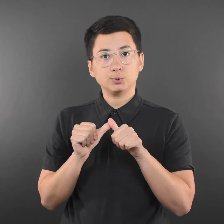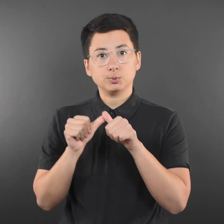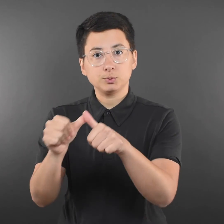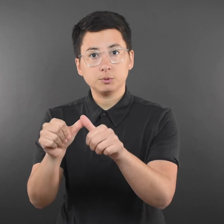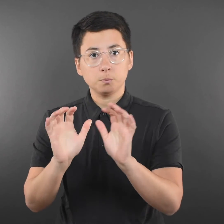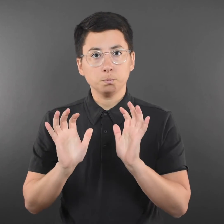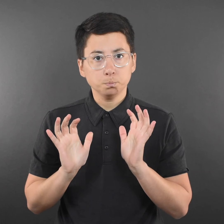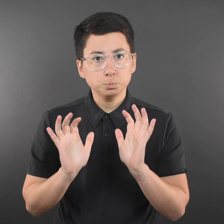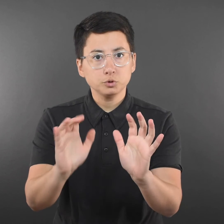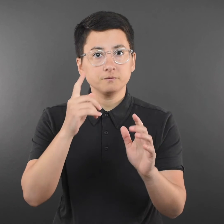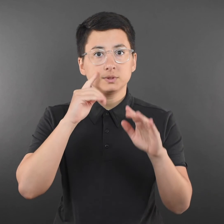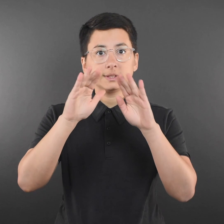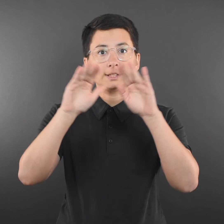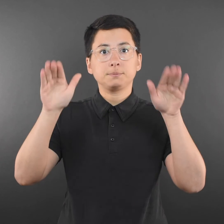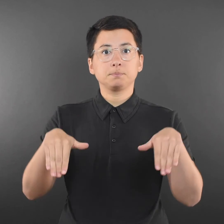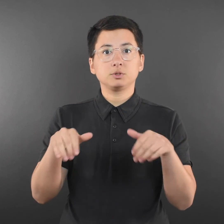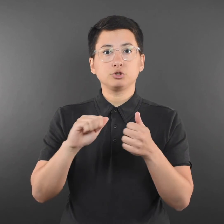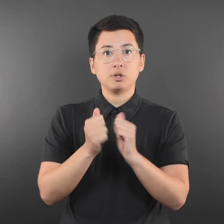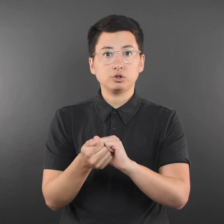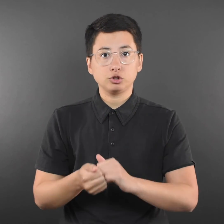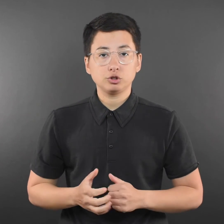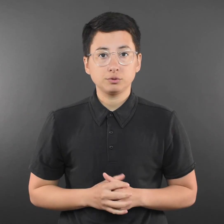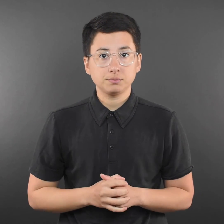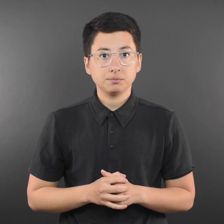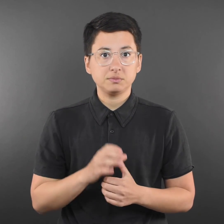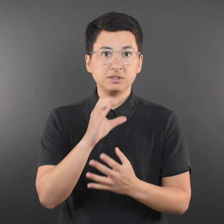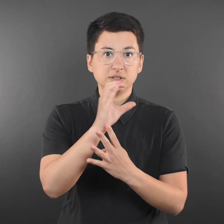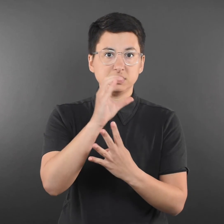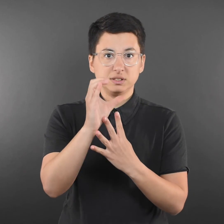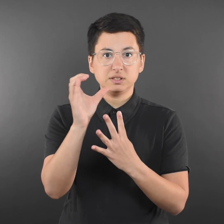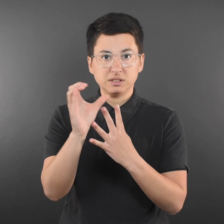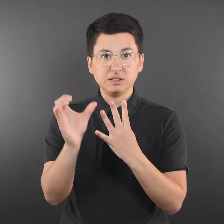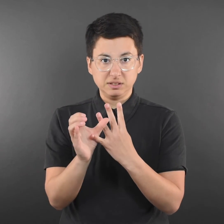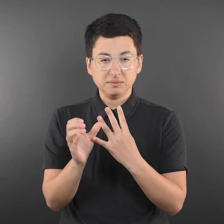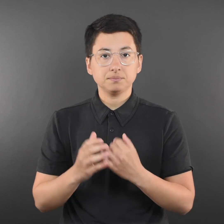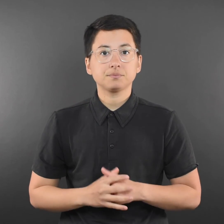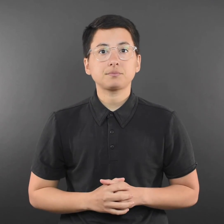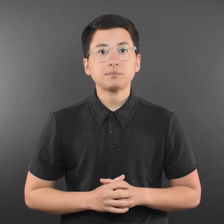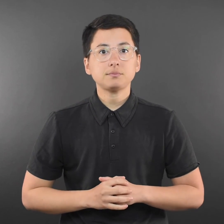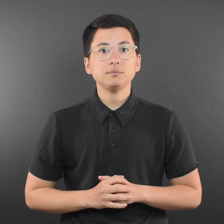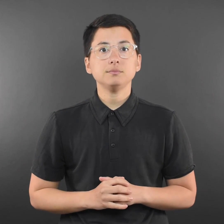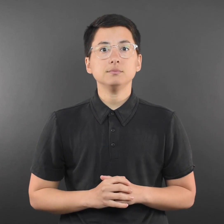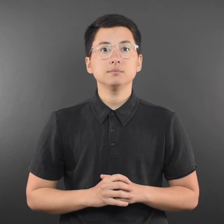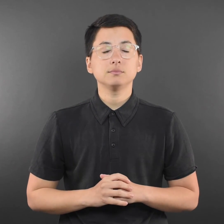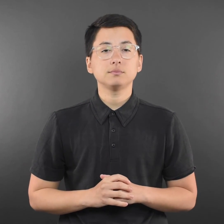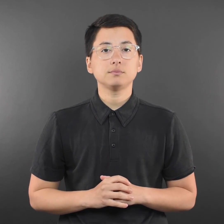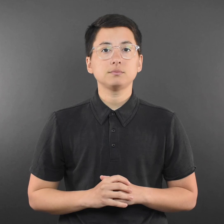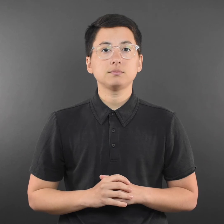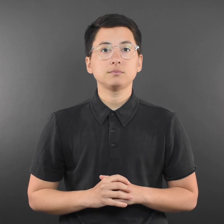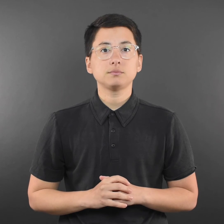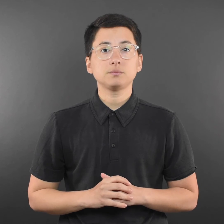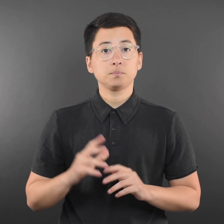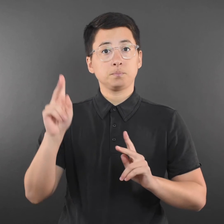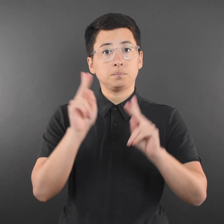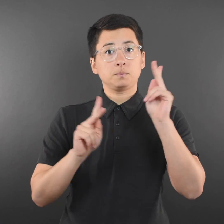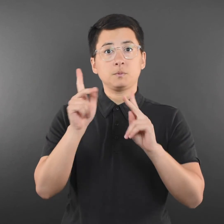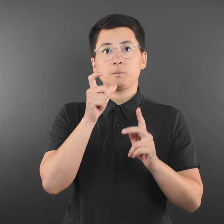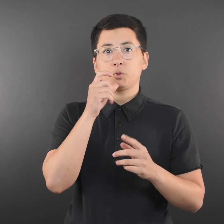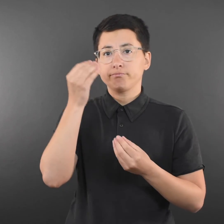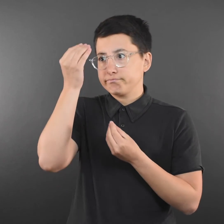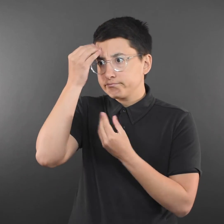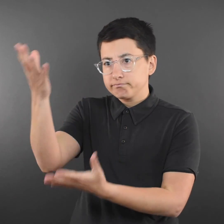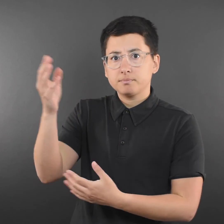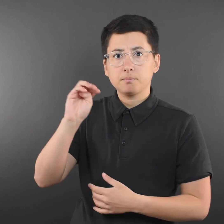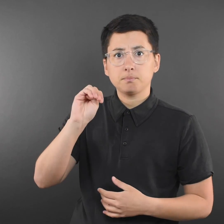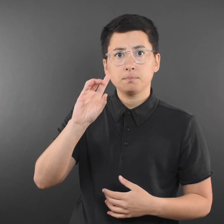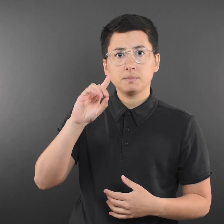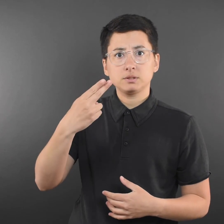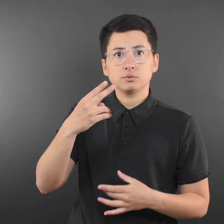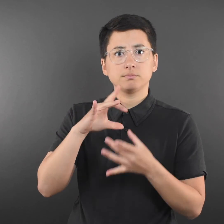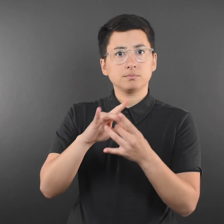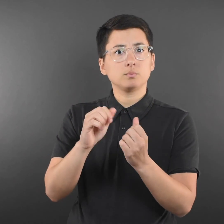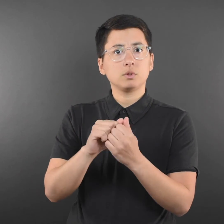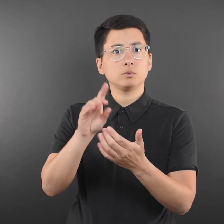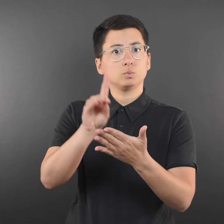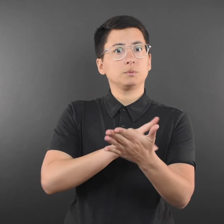and continue pushing for systems change. • People who tell MDH about discrimination